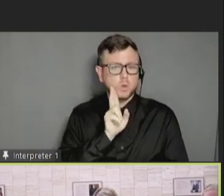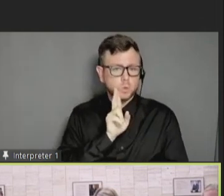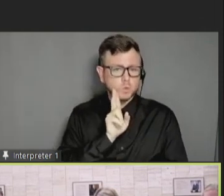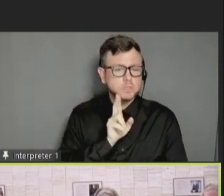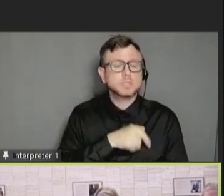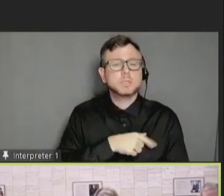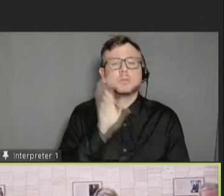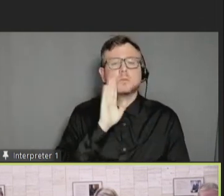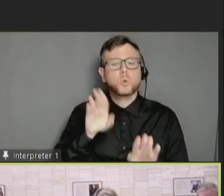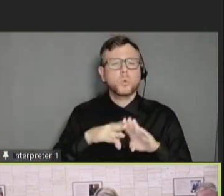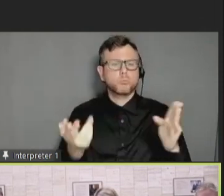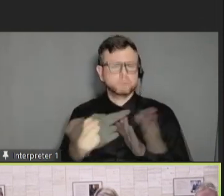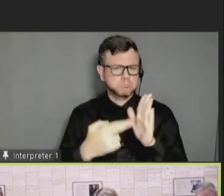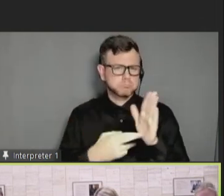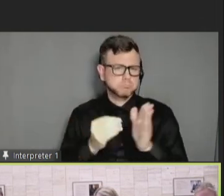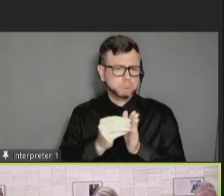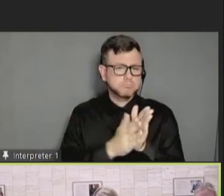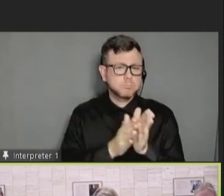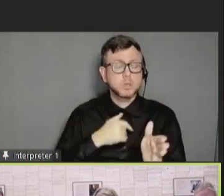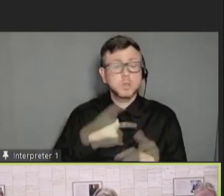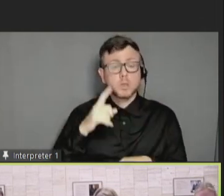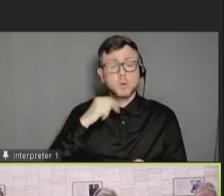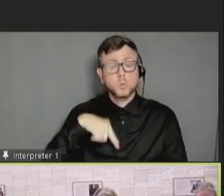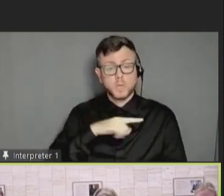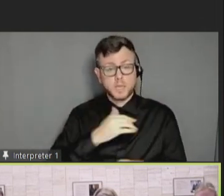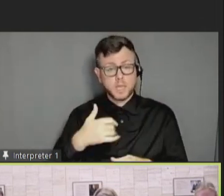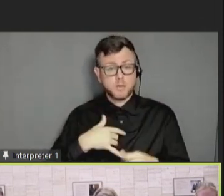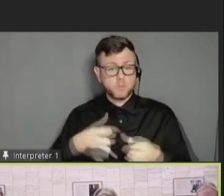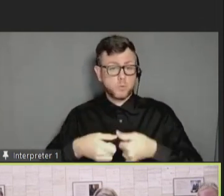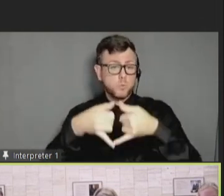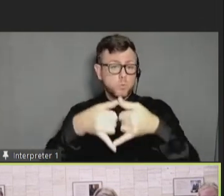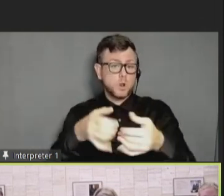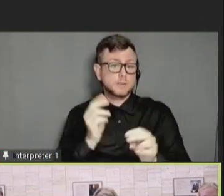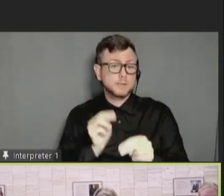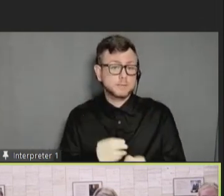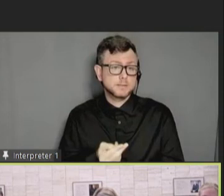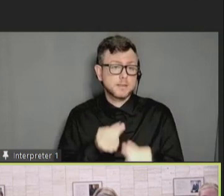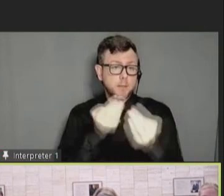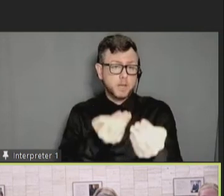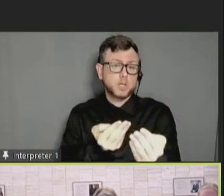registration for that. And we have our awards nomination process open for the conference.